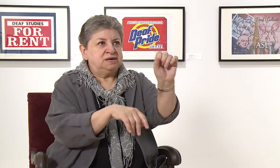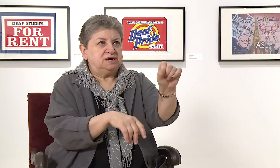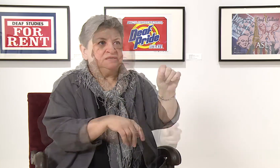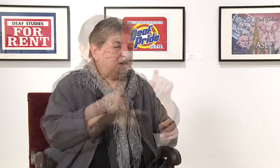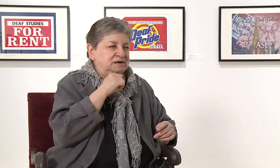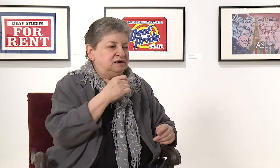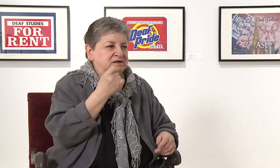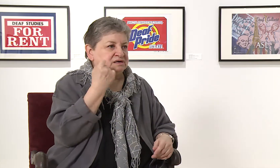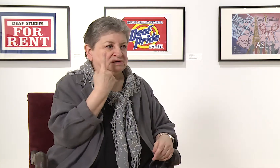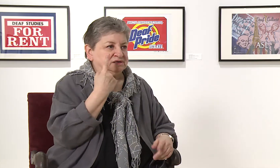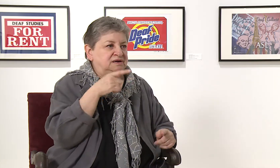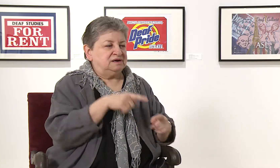and that's important.